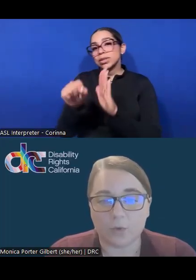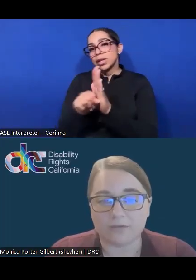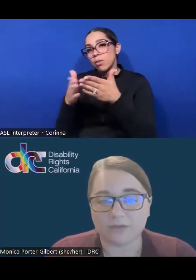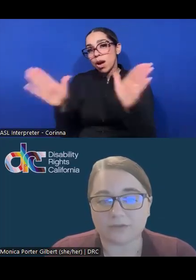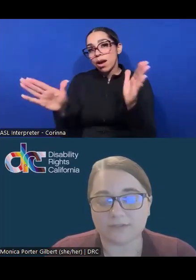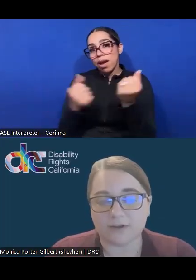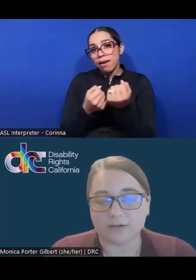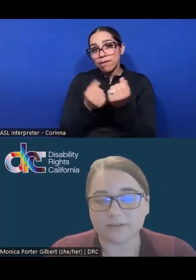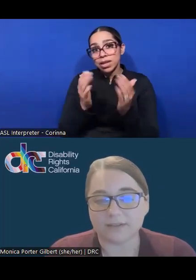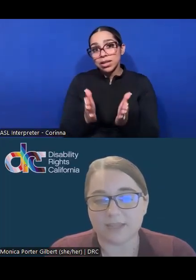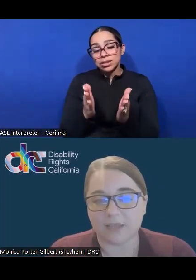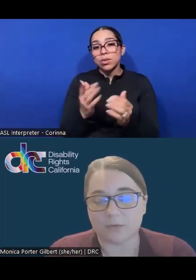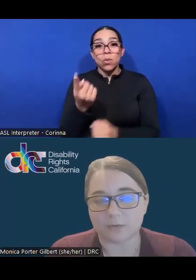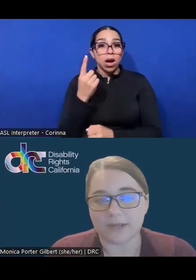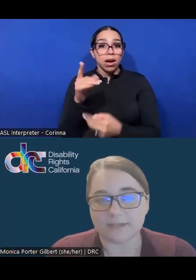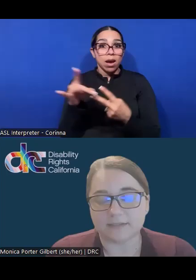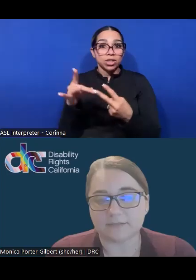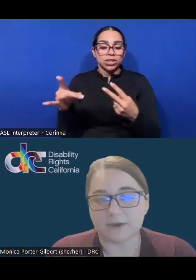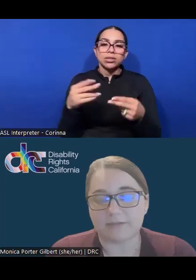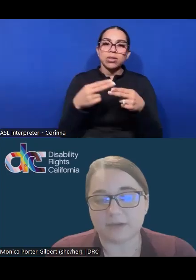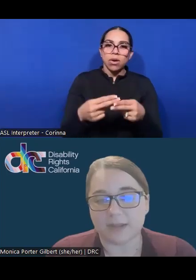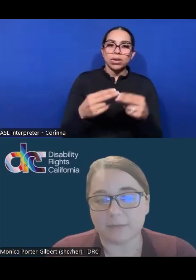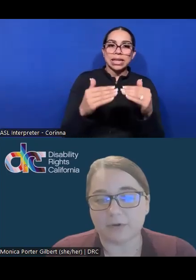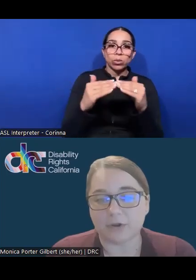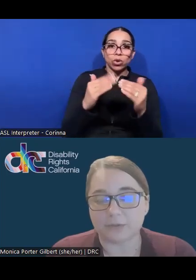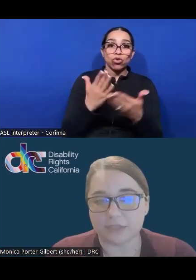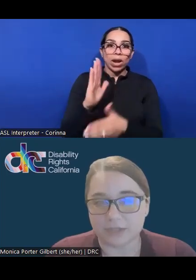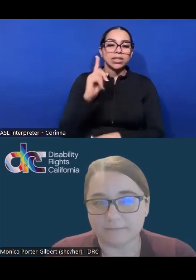One of those is called the Equal Rights for Every Neighbor Coalition,